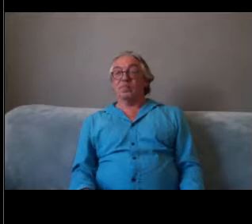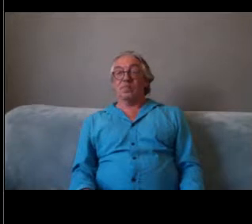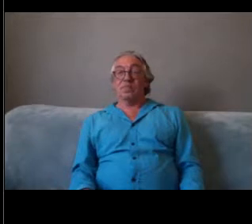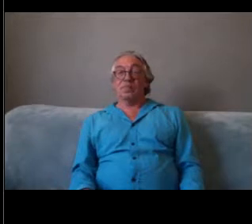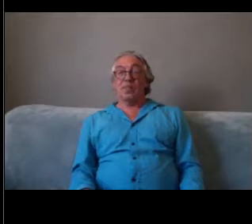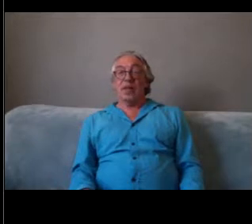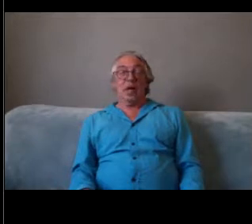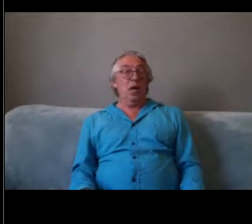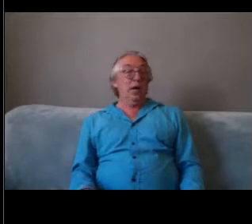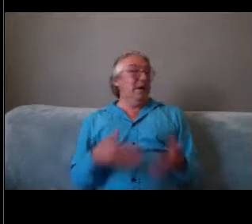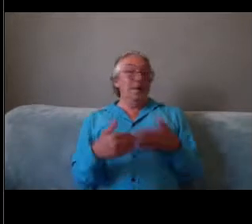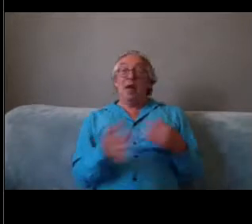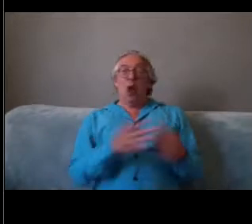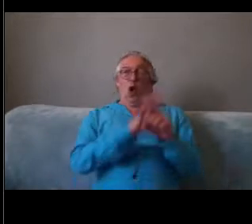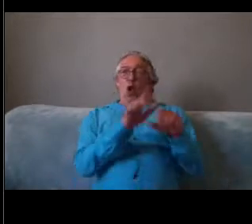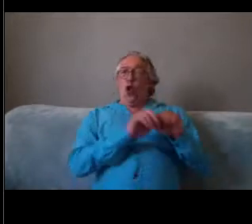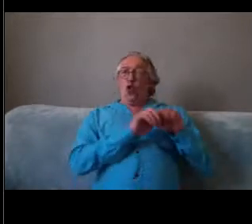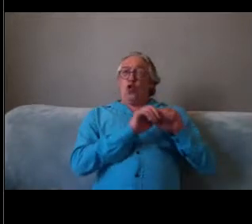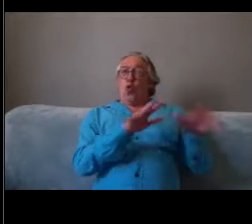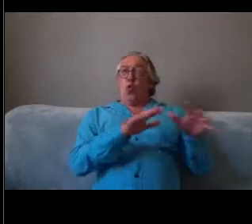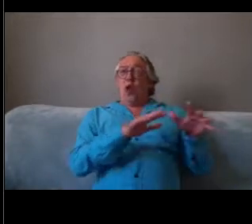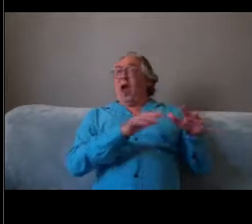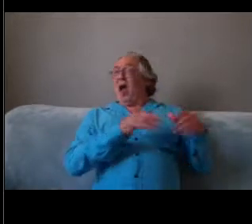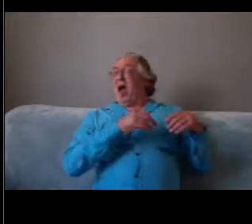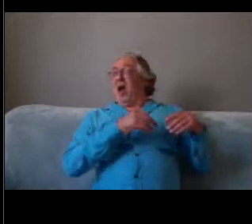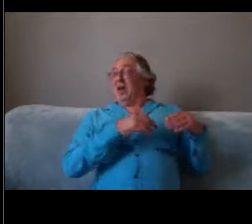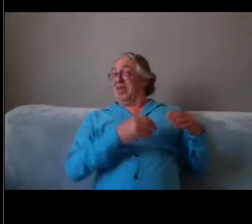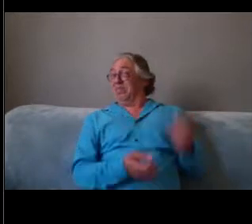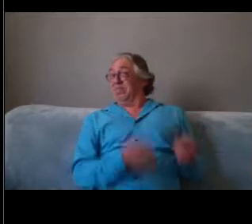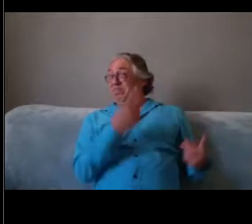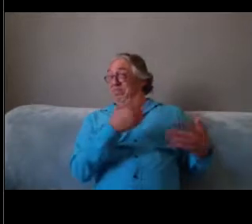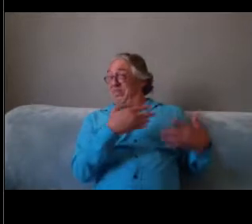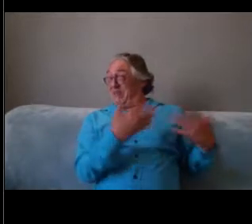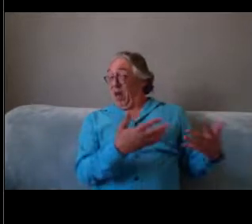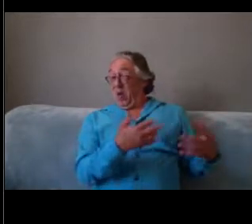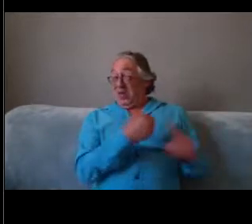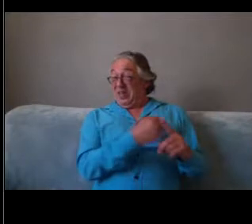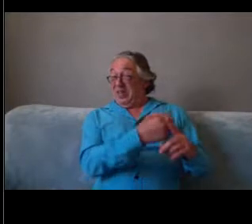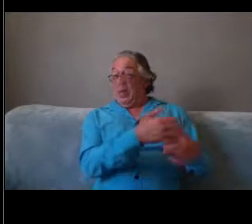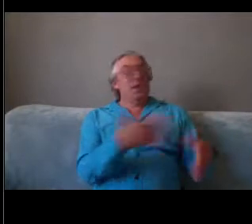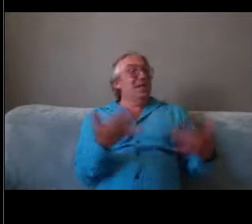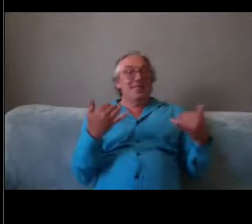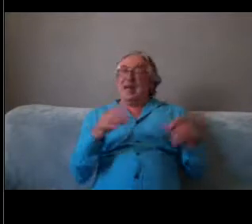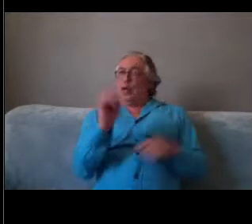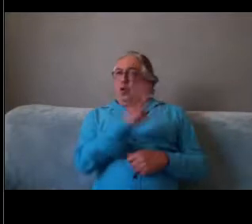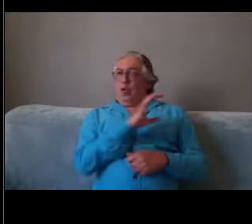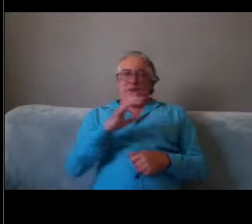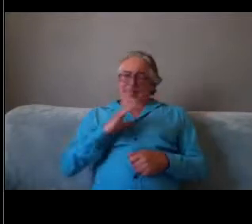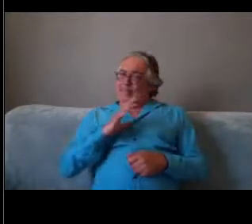I'd like to pass onto Kamil Goungor, the chair of the EDF Youth Committee.